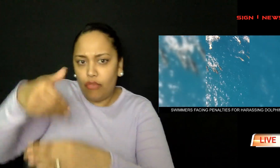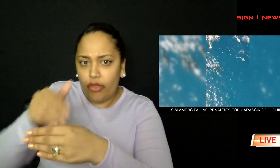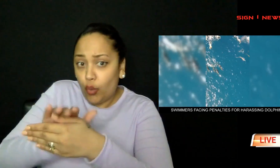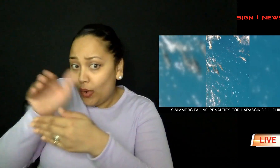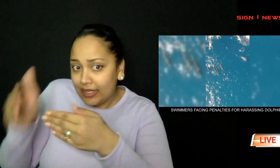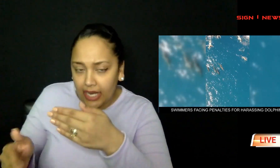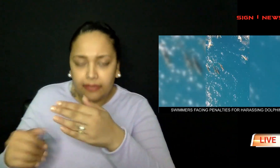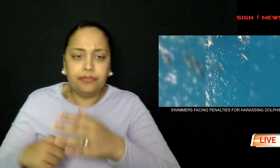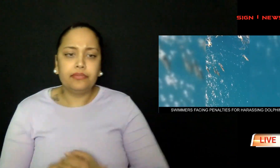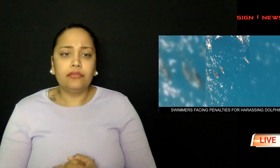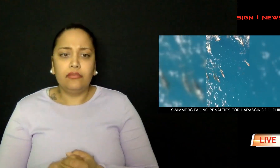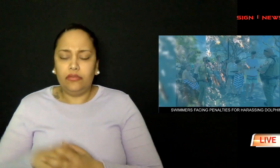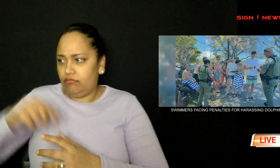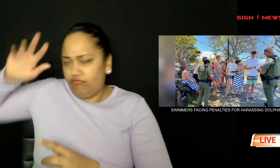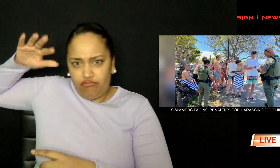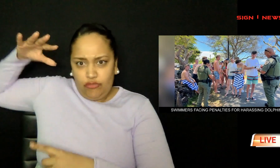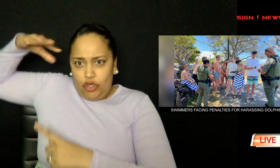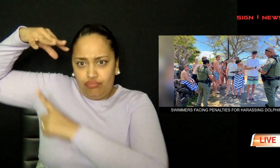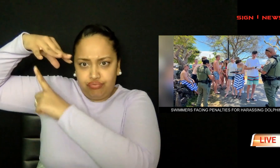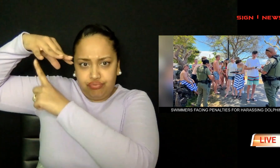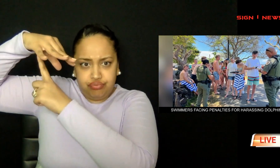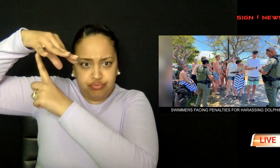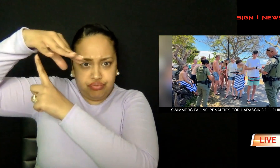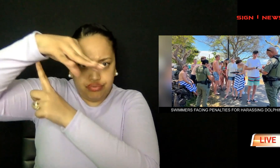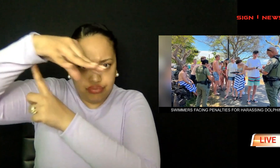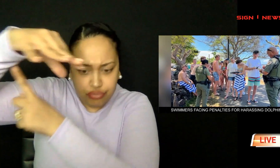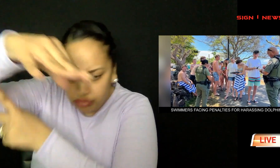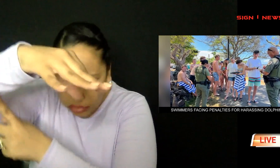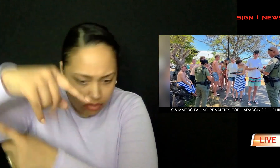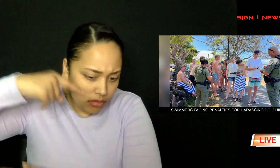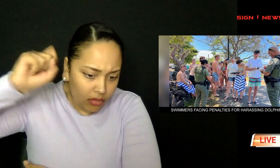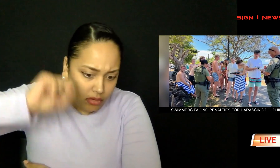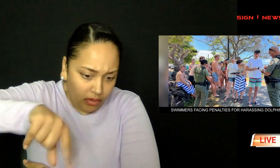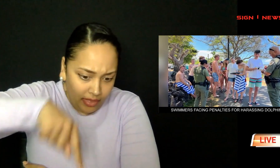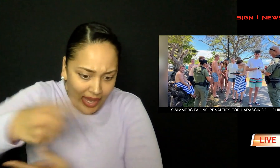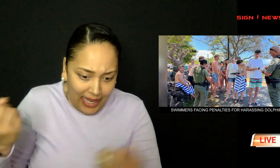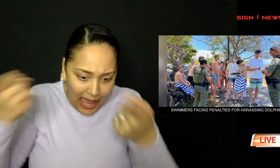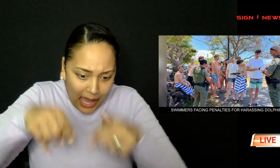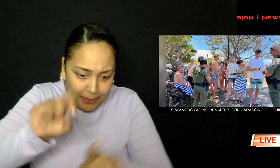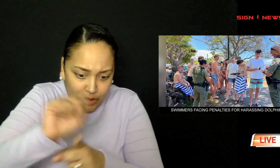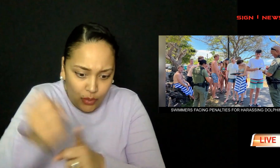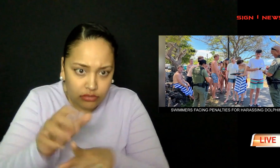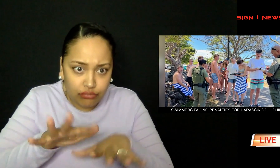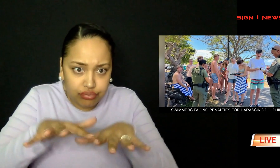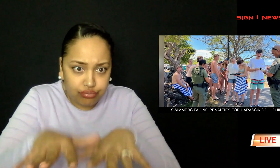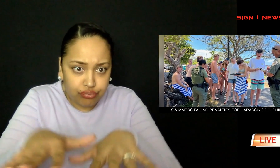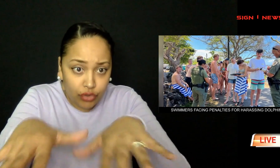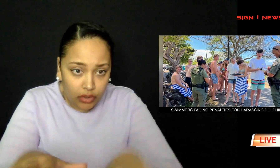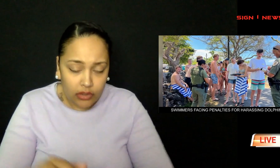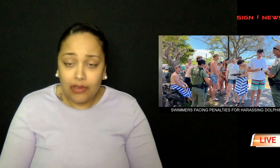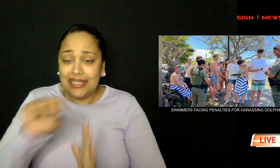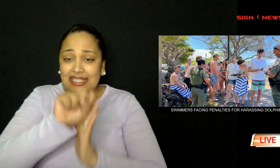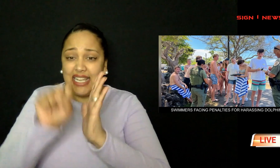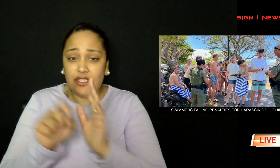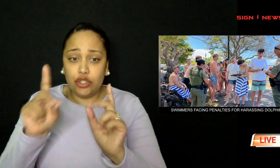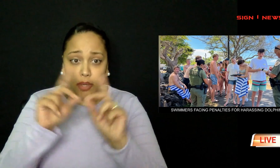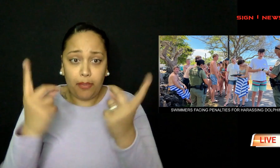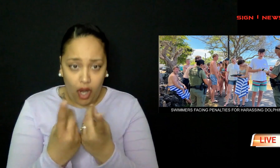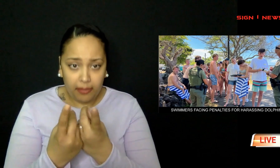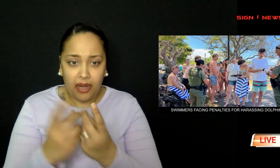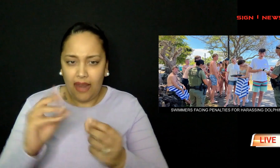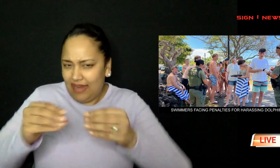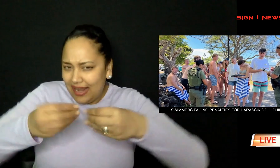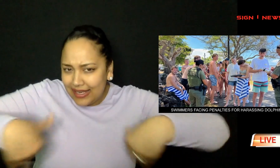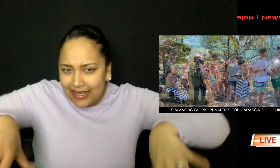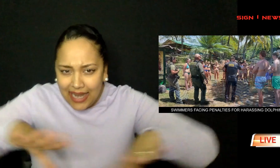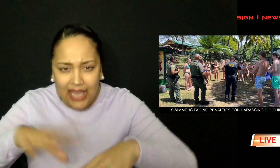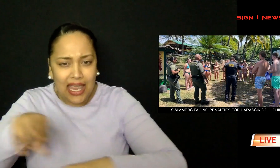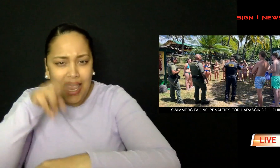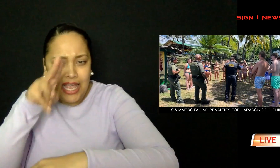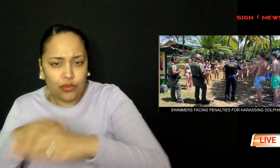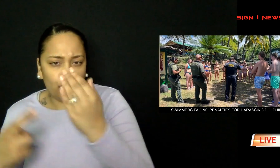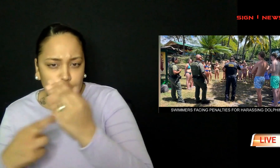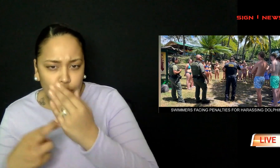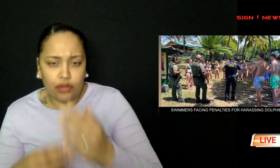protected dolphins in Hawaii over the weekend a drone captured video of the incident the